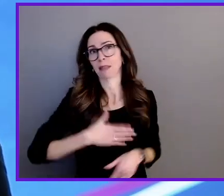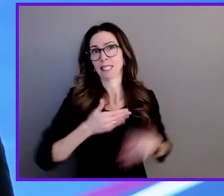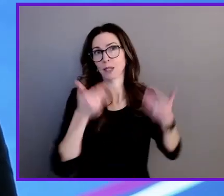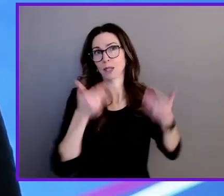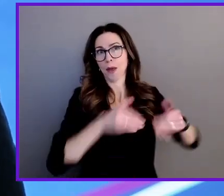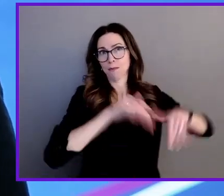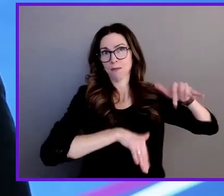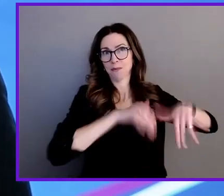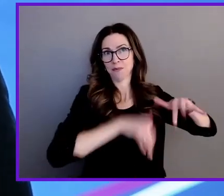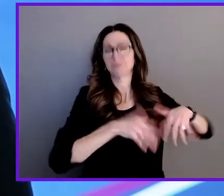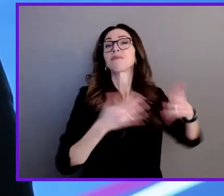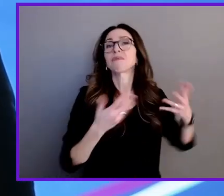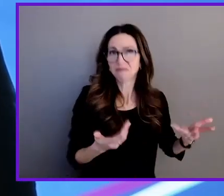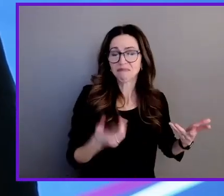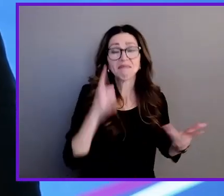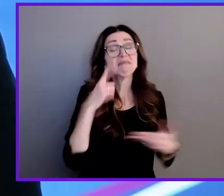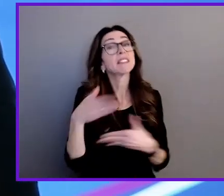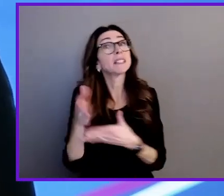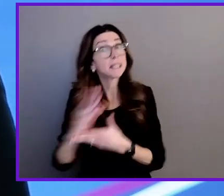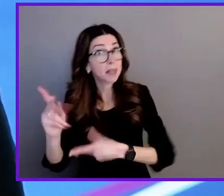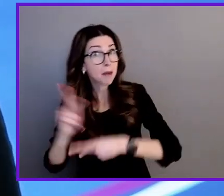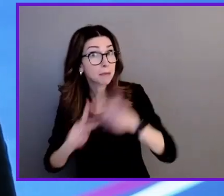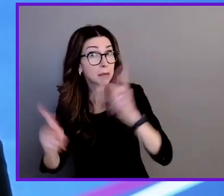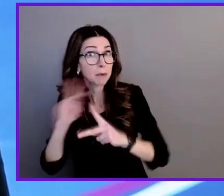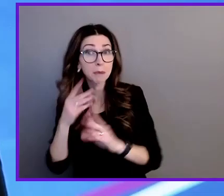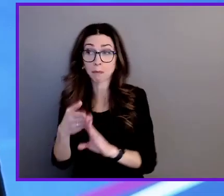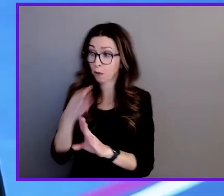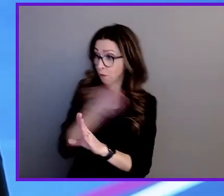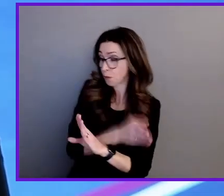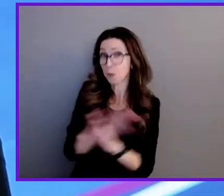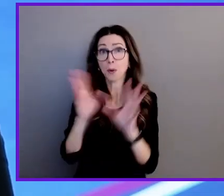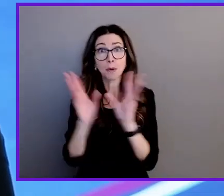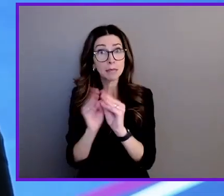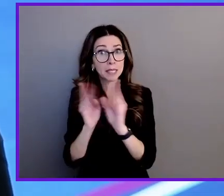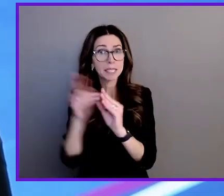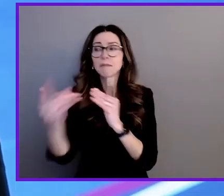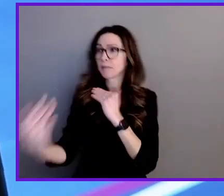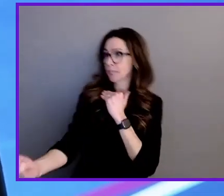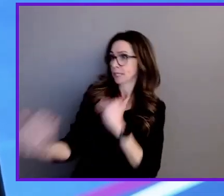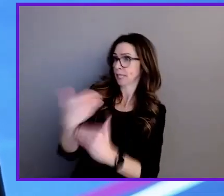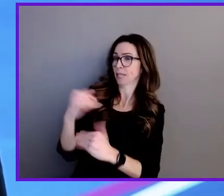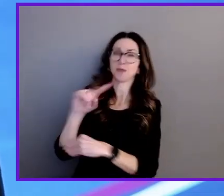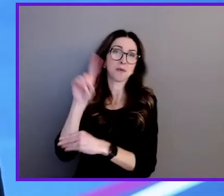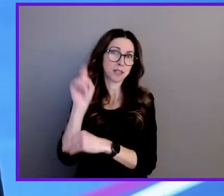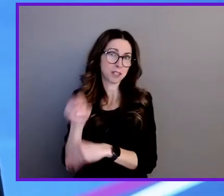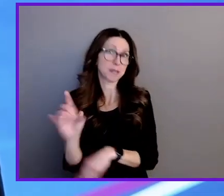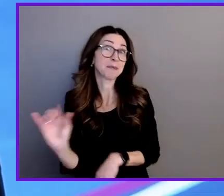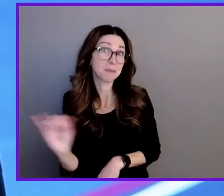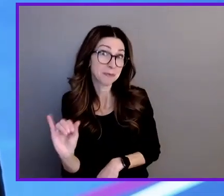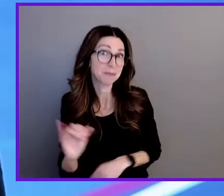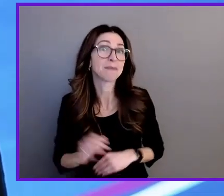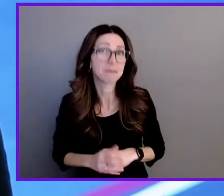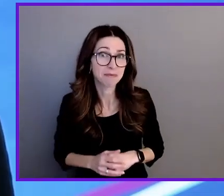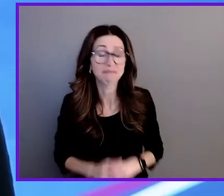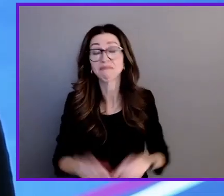in advance of the meeting and we will try to address some of those here today. You’ll be able to watch a recording of the entire meeting in both official